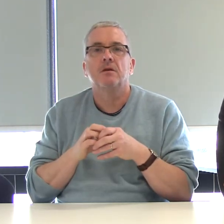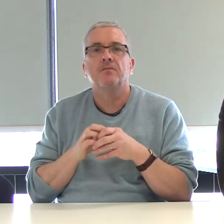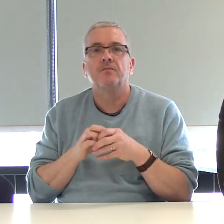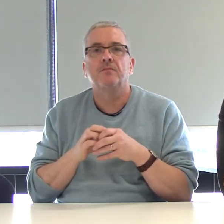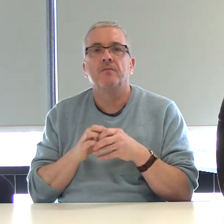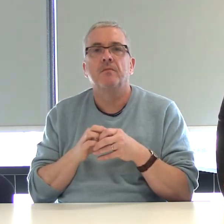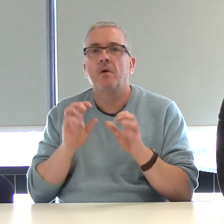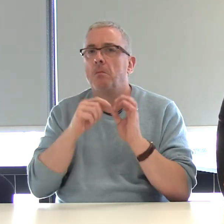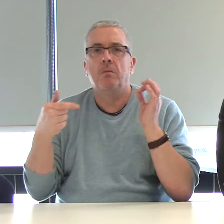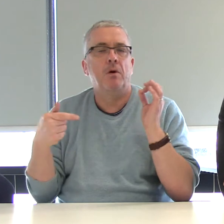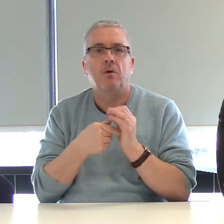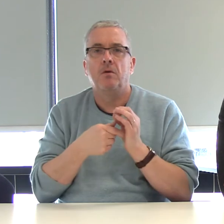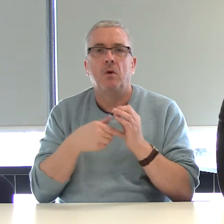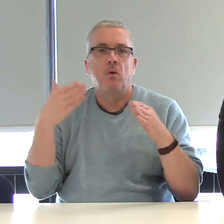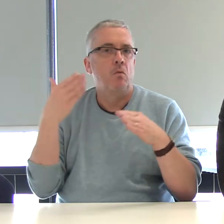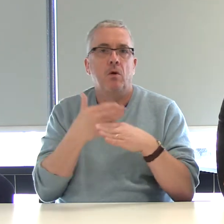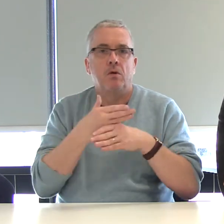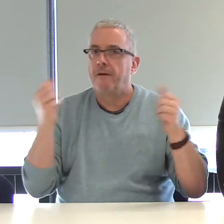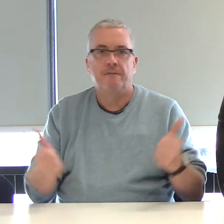But it doesn't mean that work is stopped here at QUAD